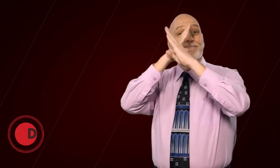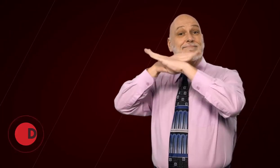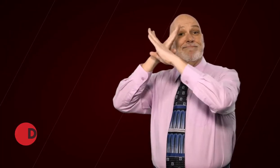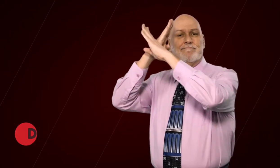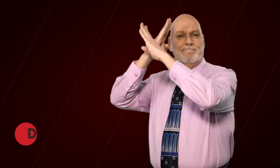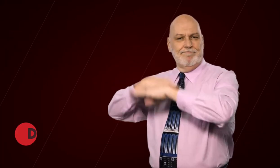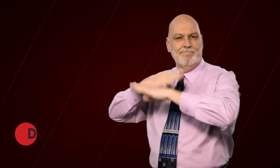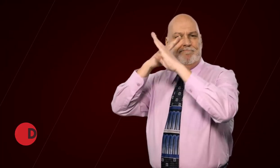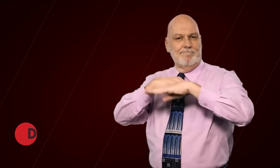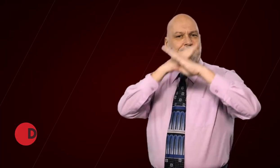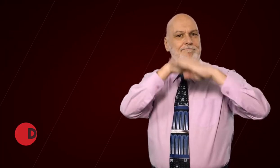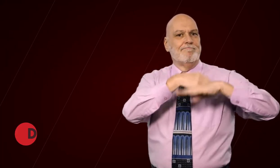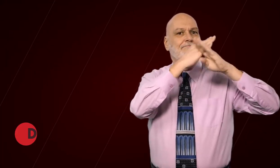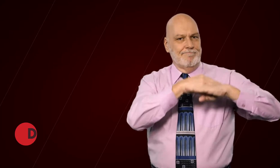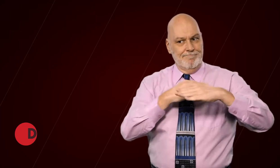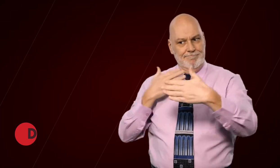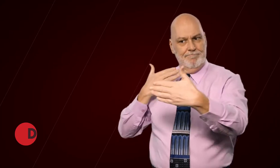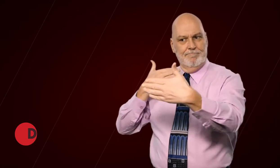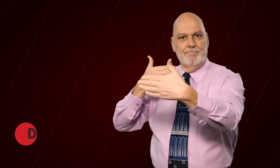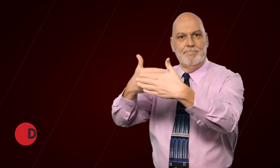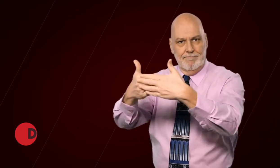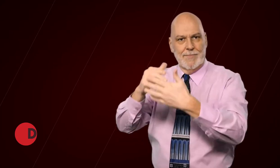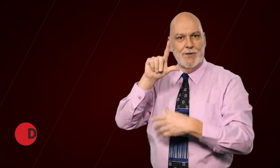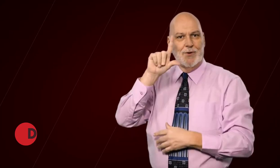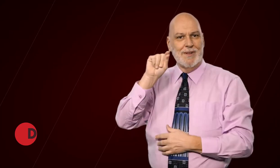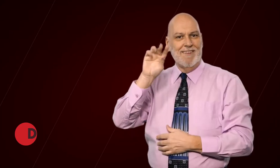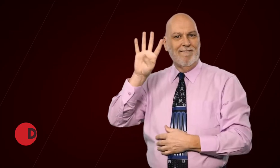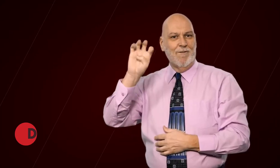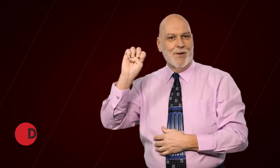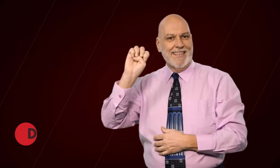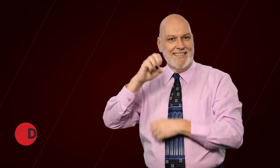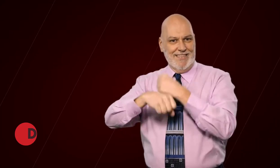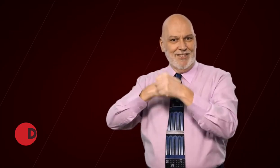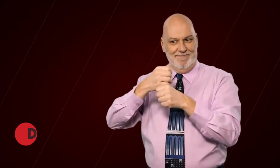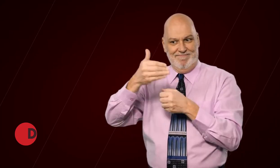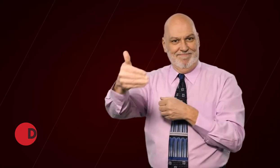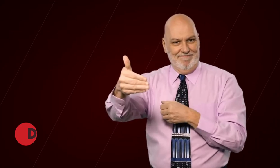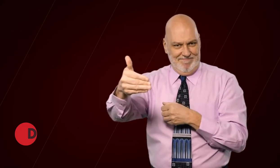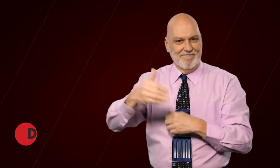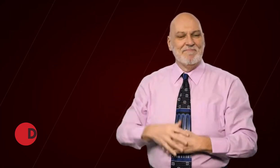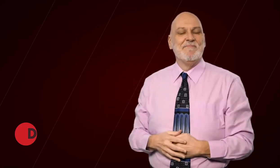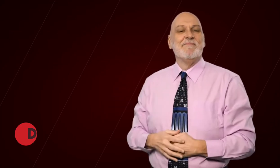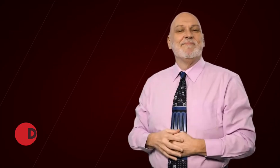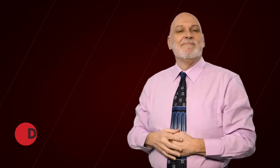to make Canada barrier-free by 2040.